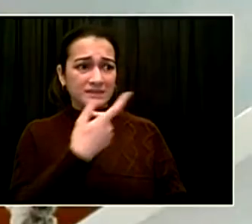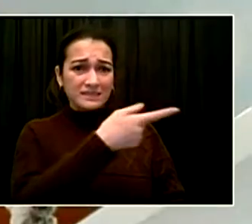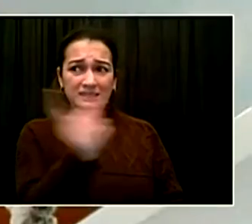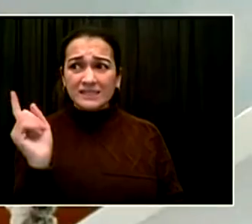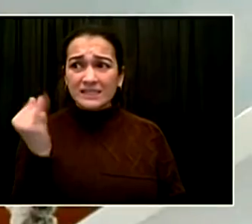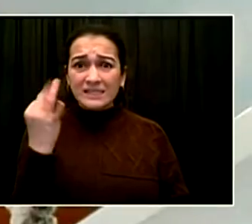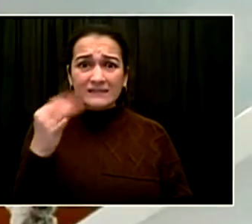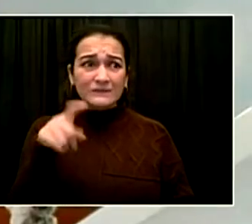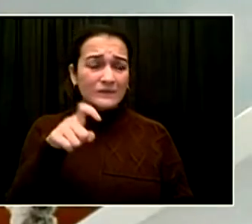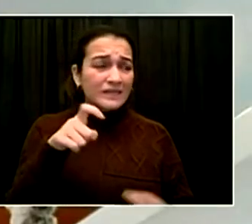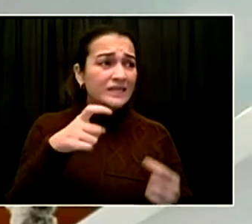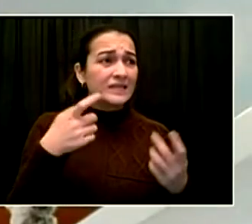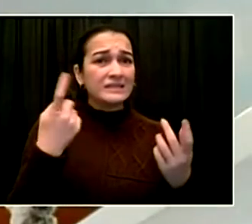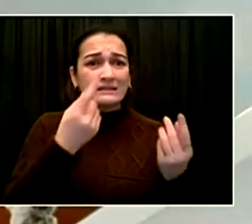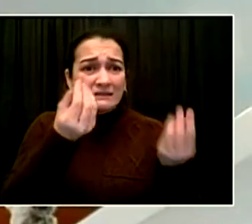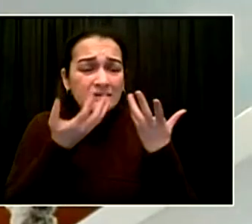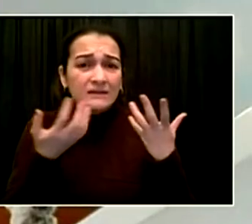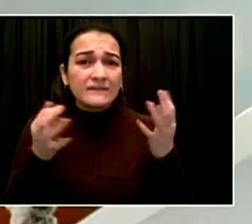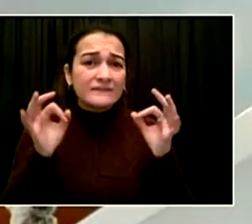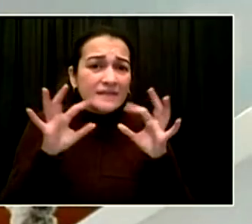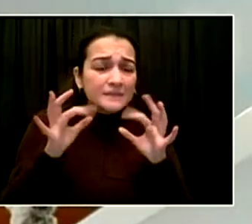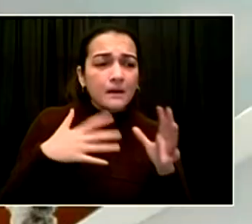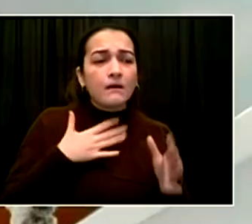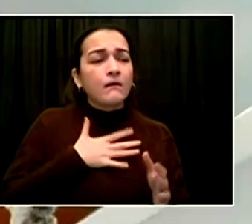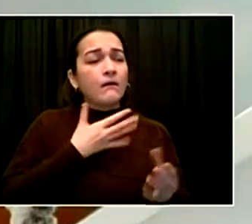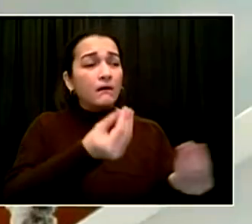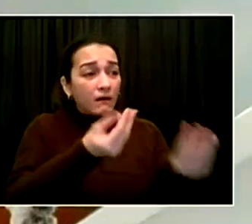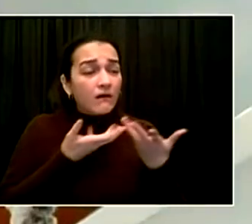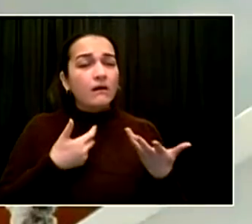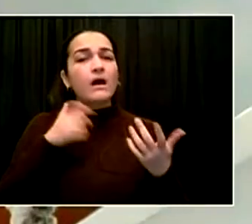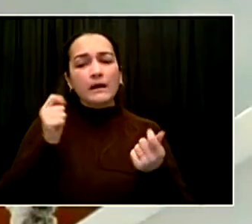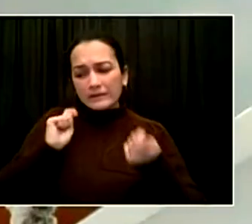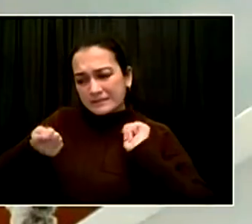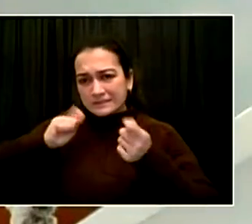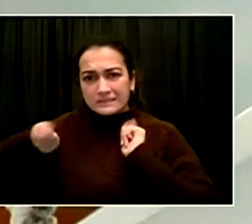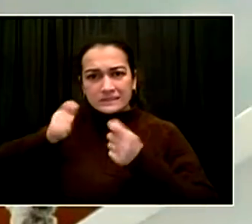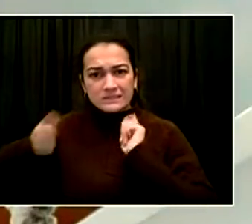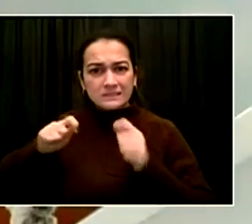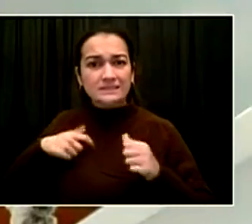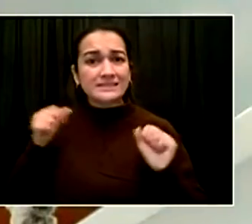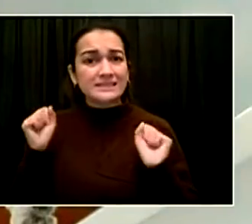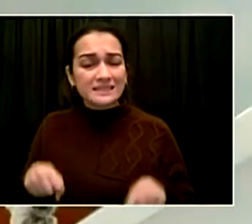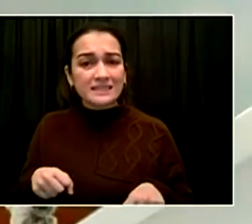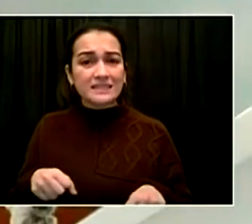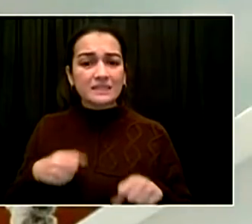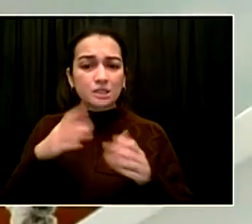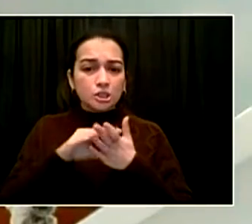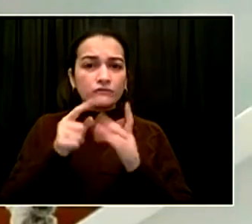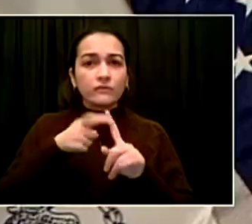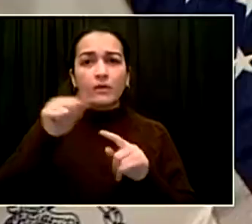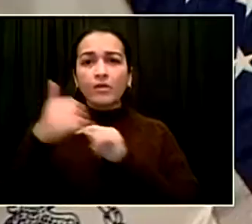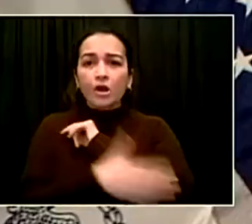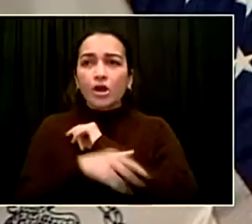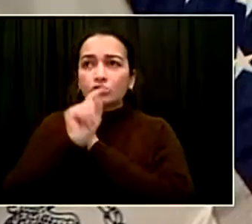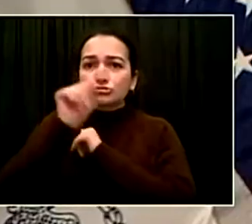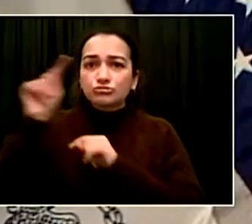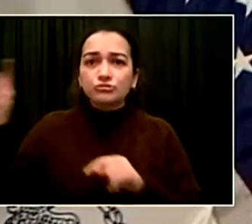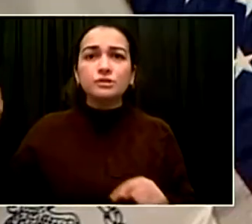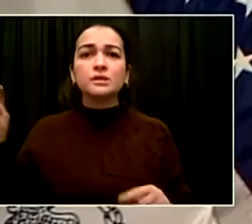AND WE'RE TESTING AT HIGHER LEVELS THAN WE HAVE EVER IN THE PAST AND MORE THAN MOST OTHER COUNTRIES PER CAPITA AND BIG